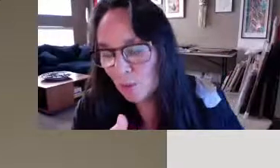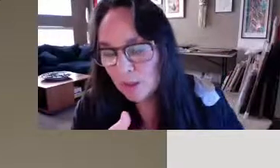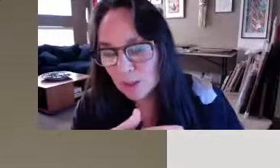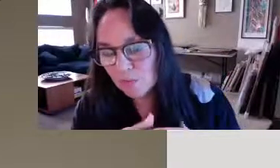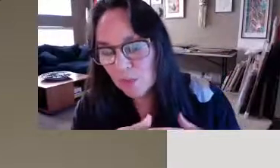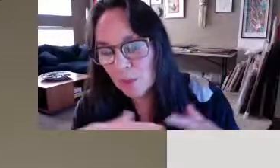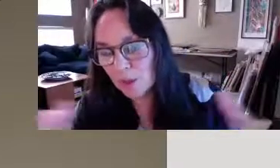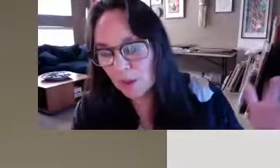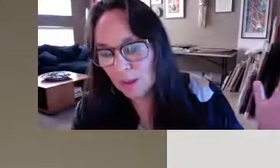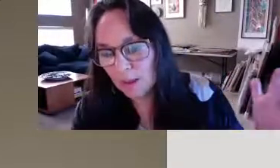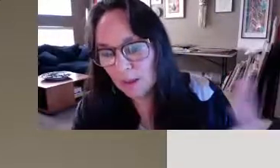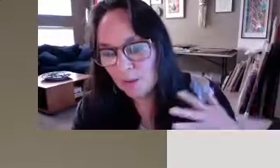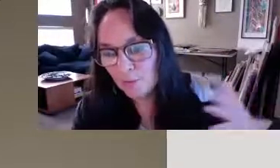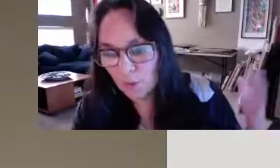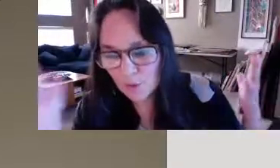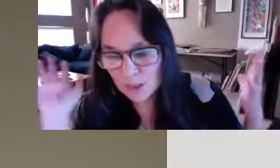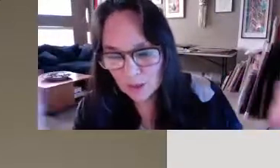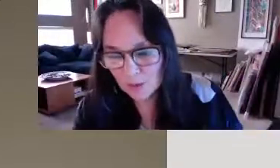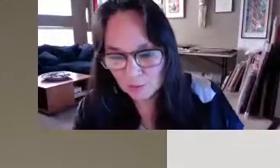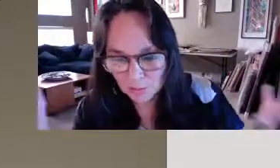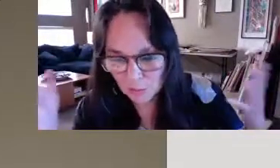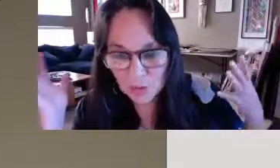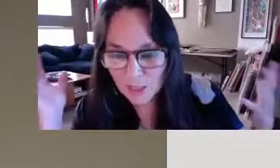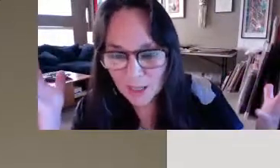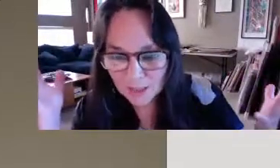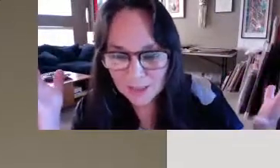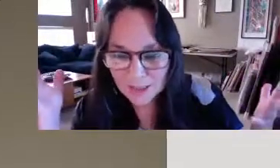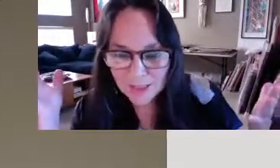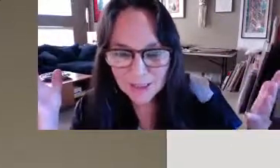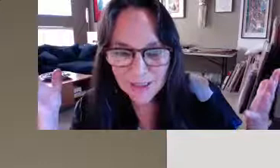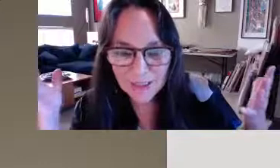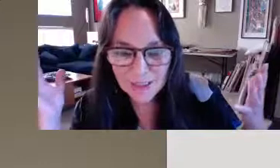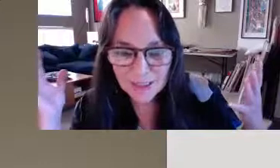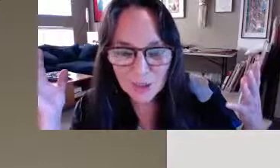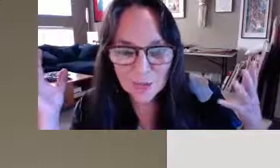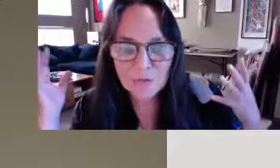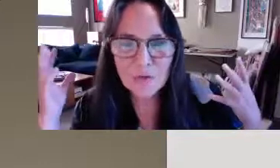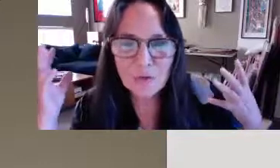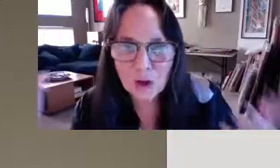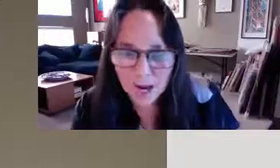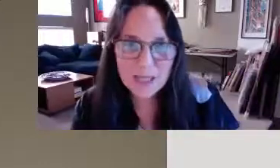indigenous footwear in the four directions on turtle island it's you know the variety